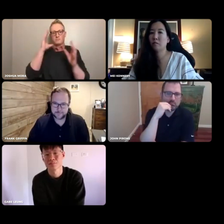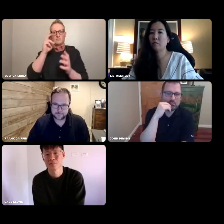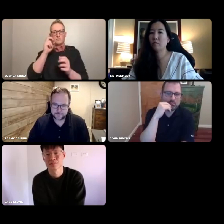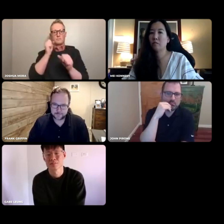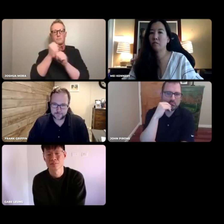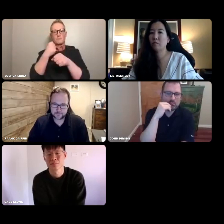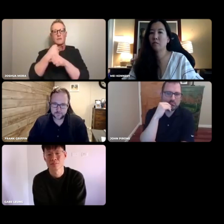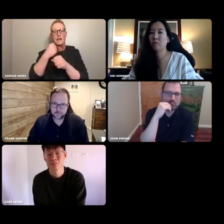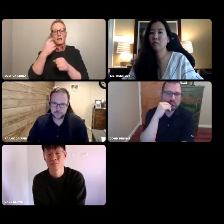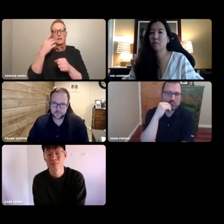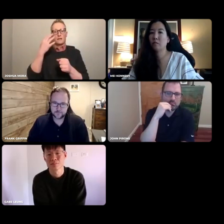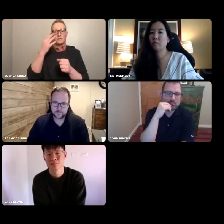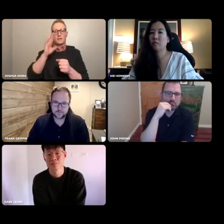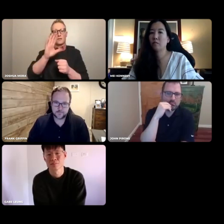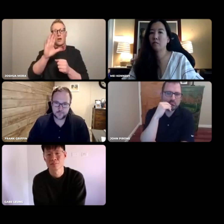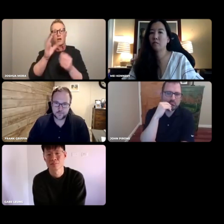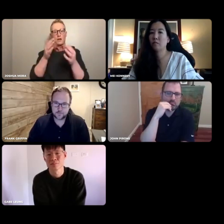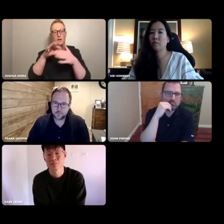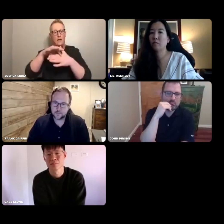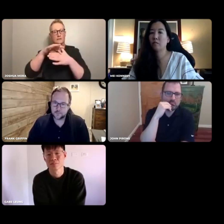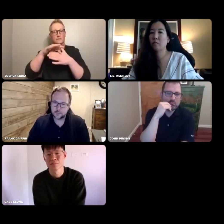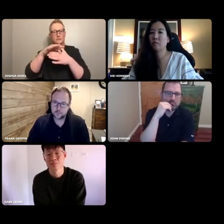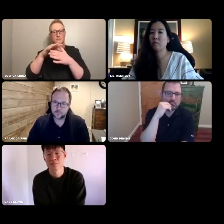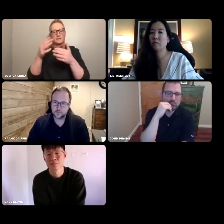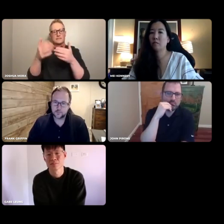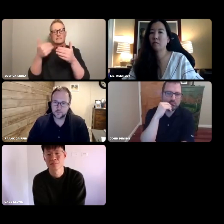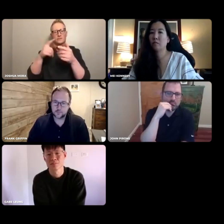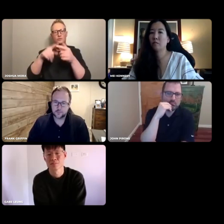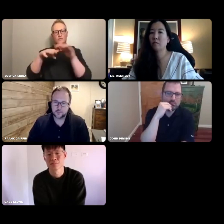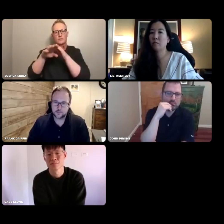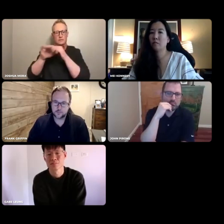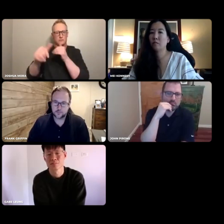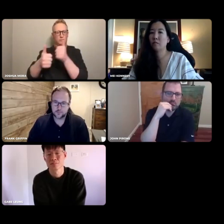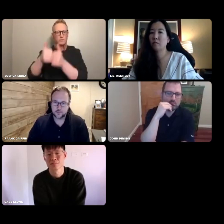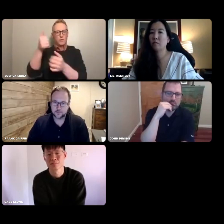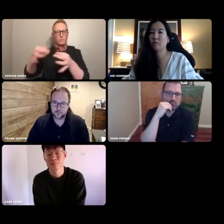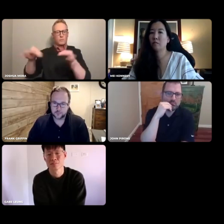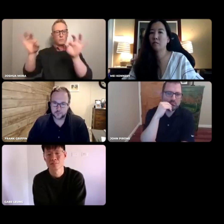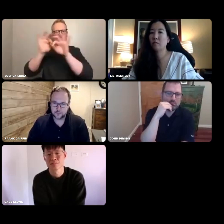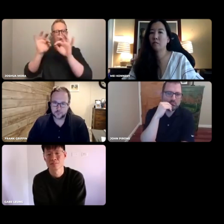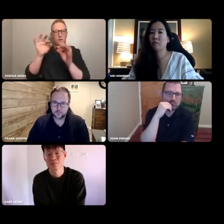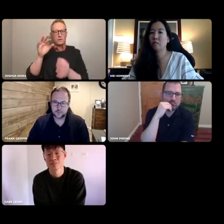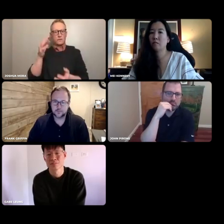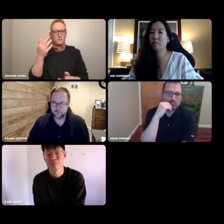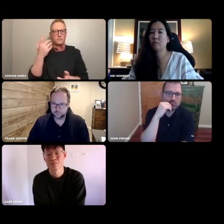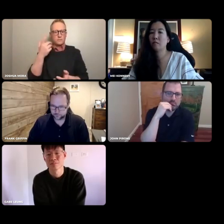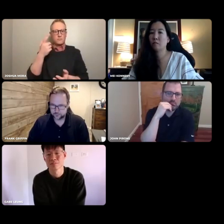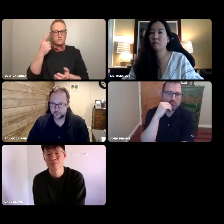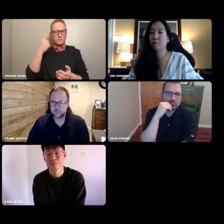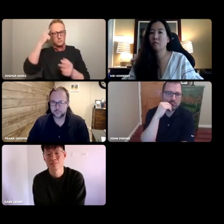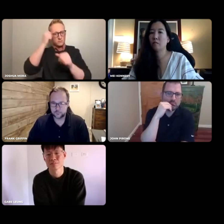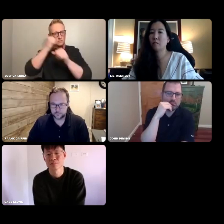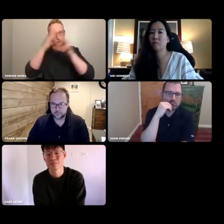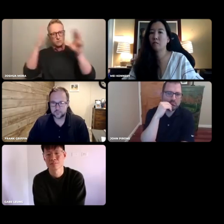I imagine making your own content accessible is critical.